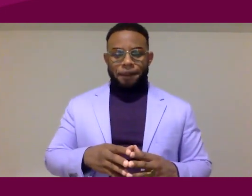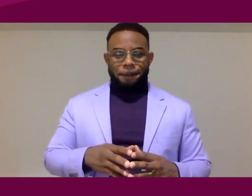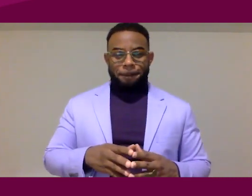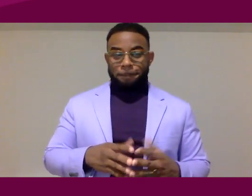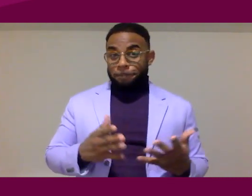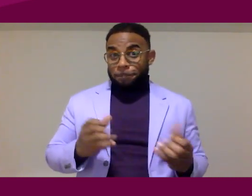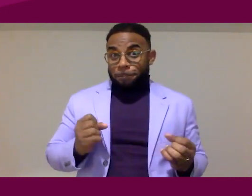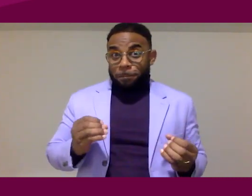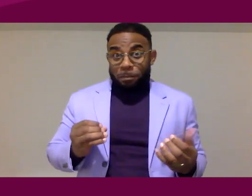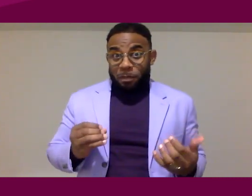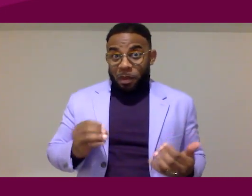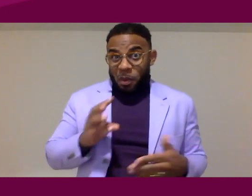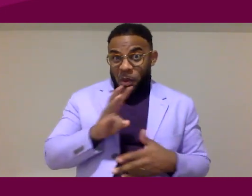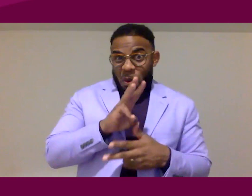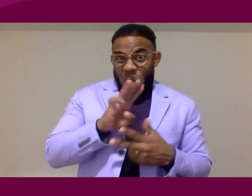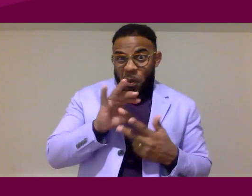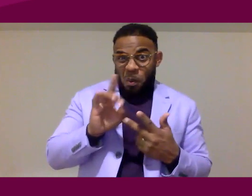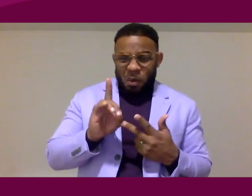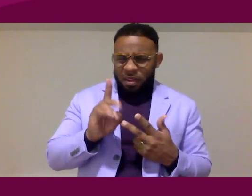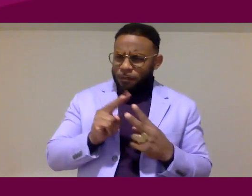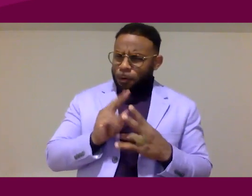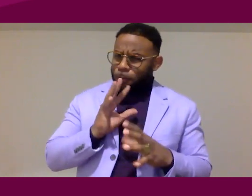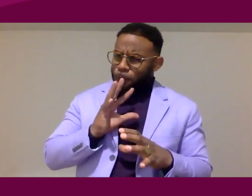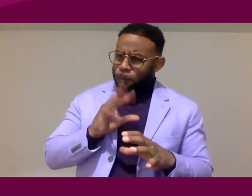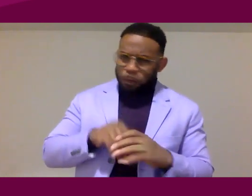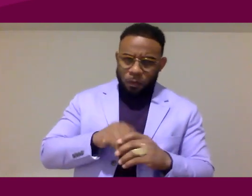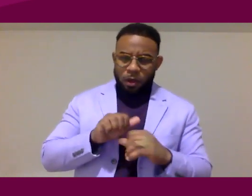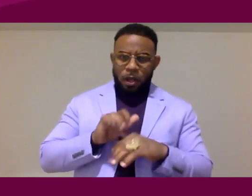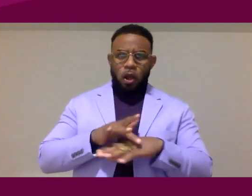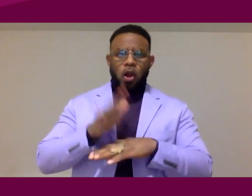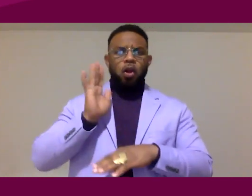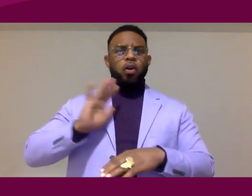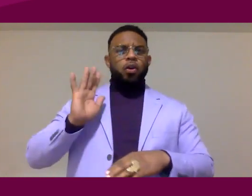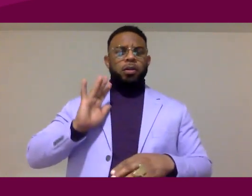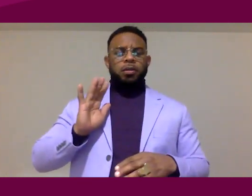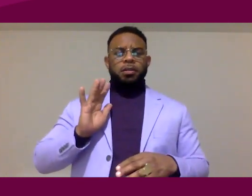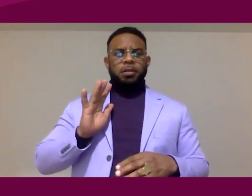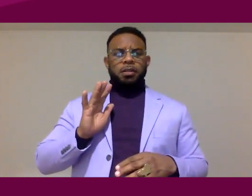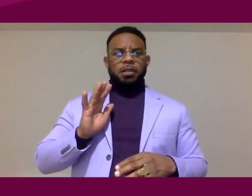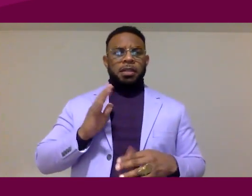And so WID was very involved in the early days.